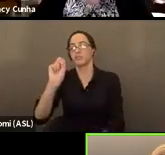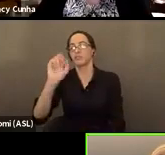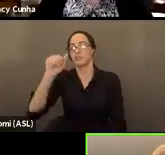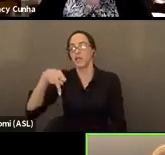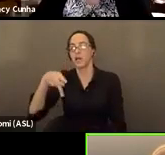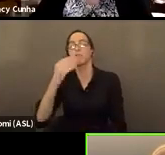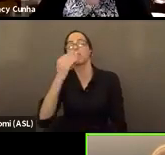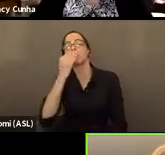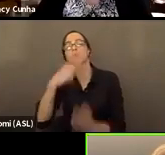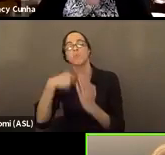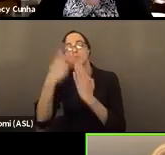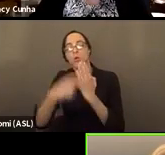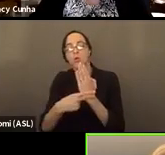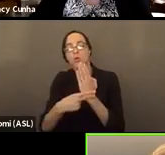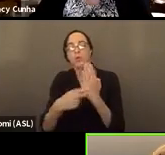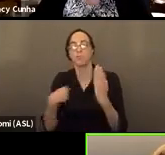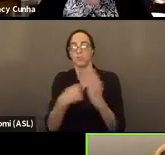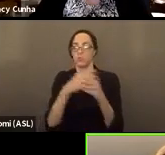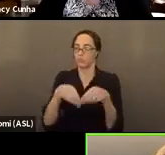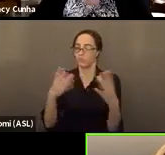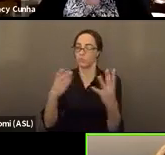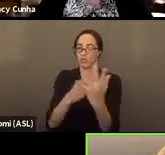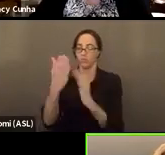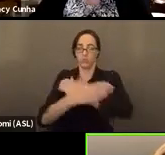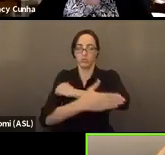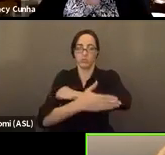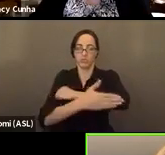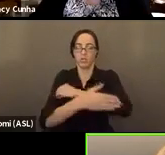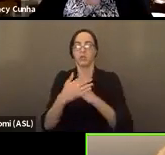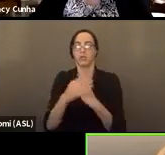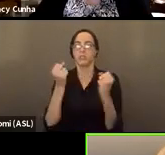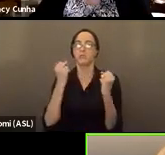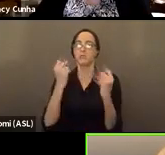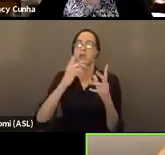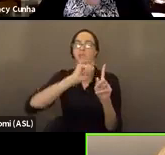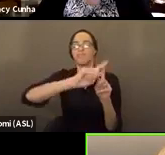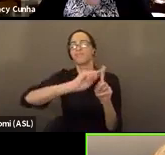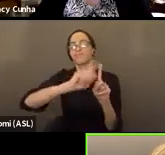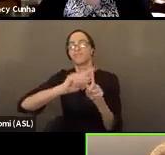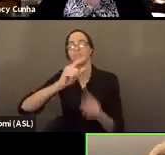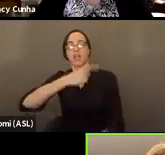uh that we provide through the county so there's lots and lots of eligibility programs that you may